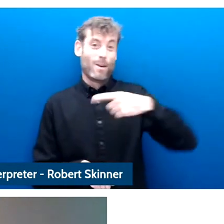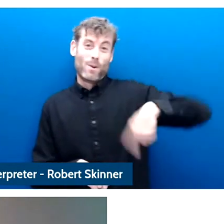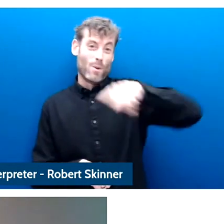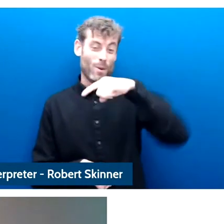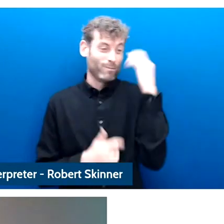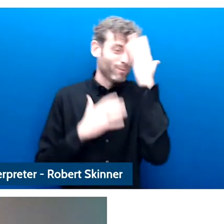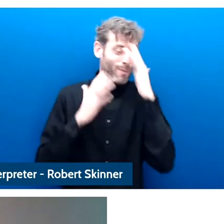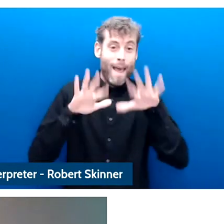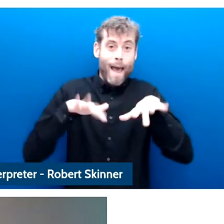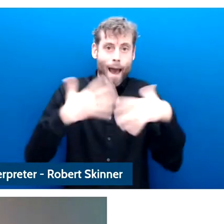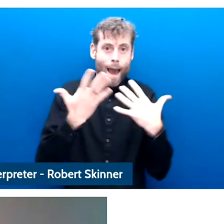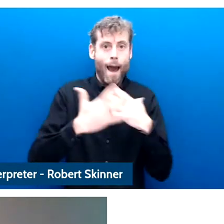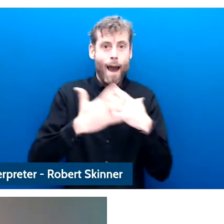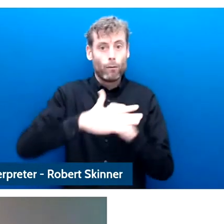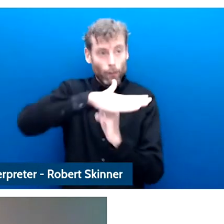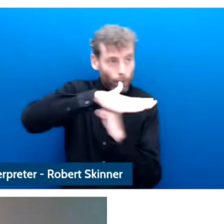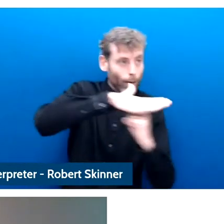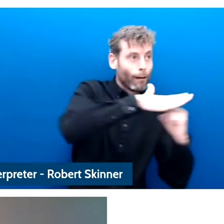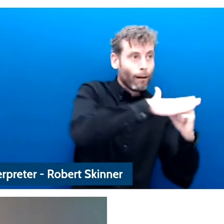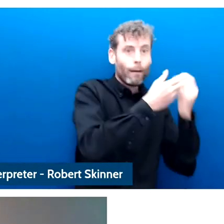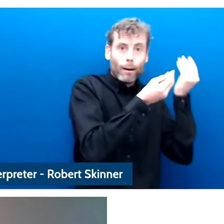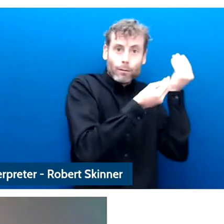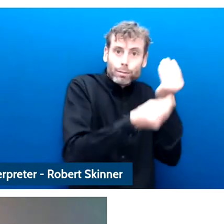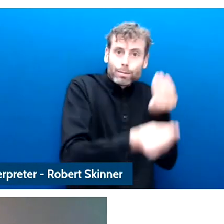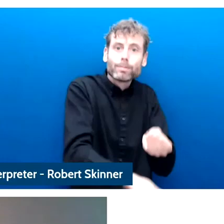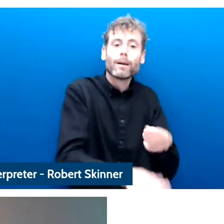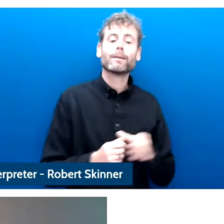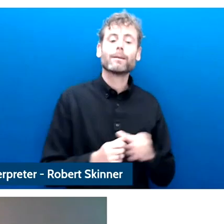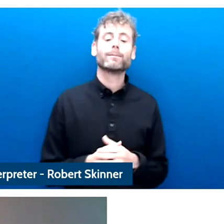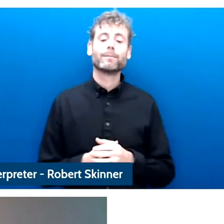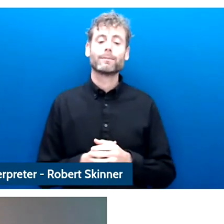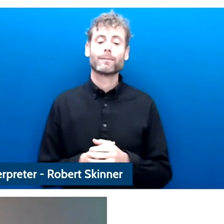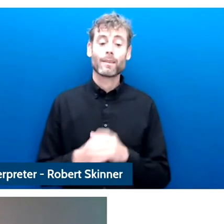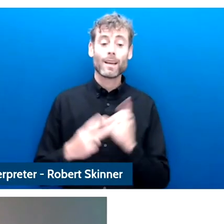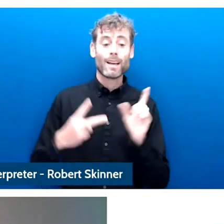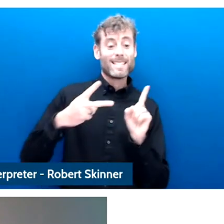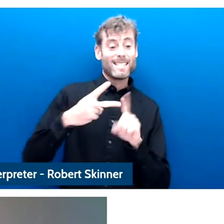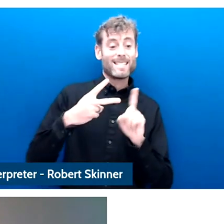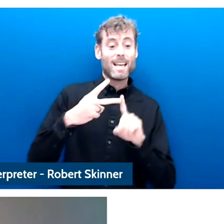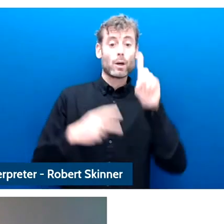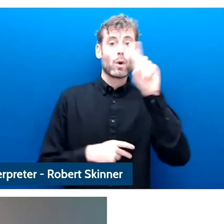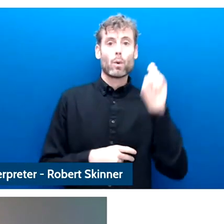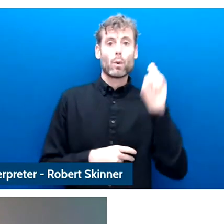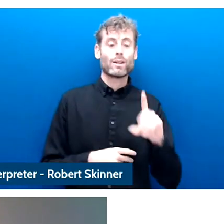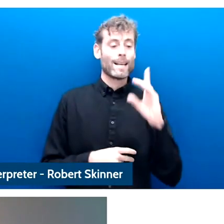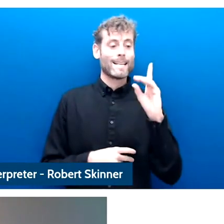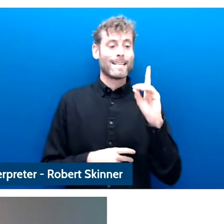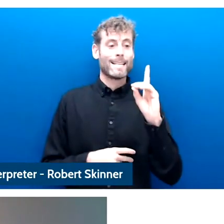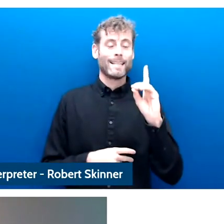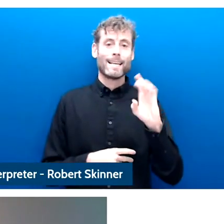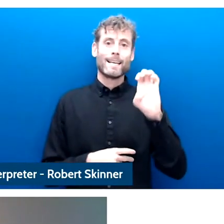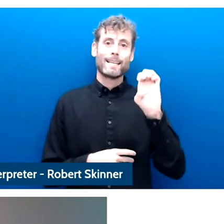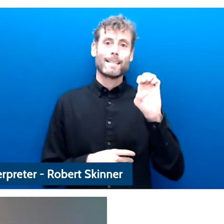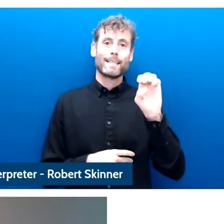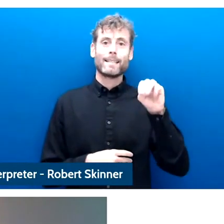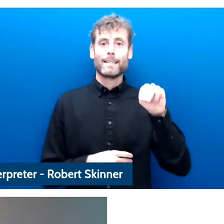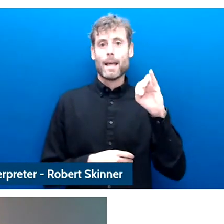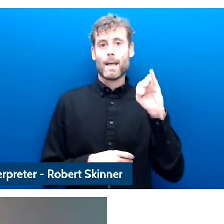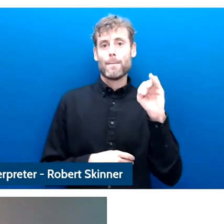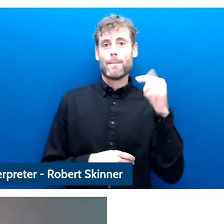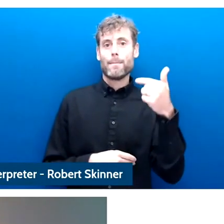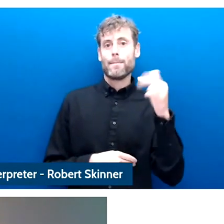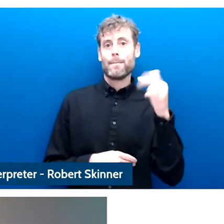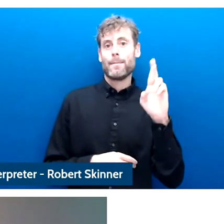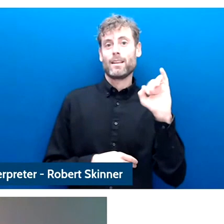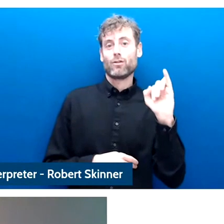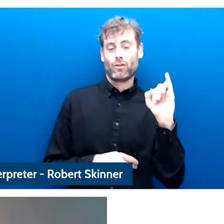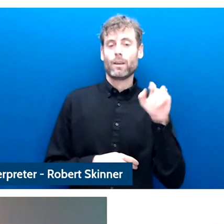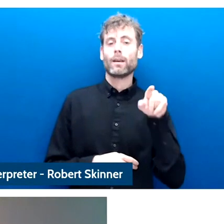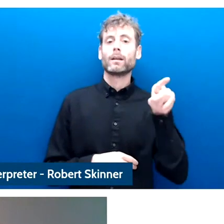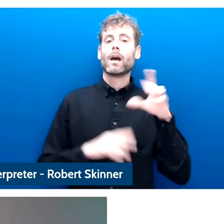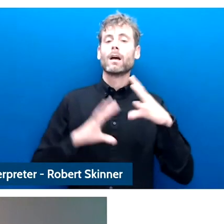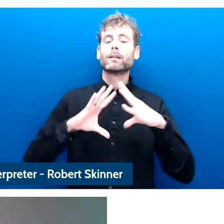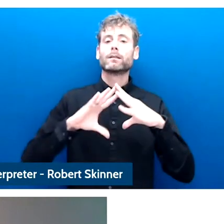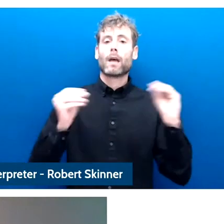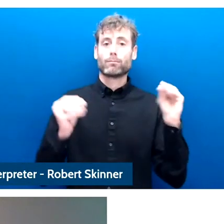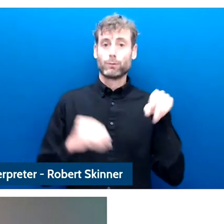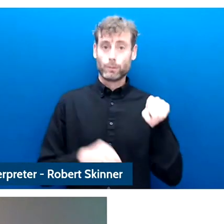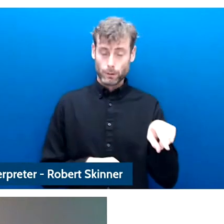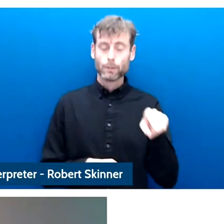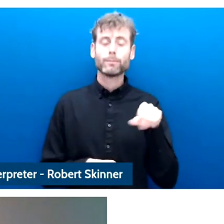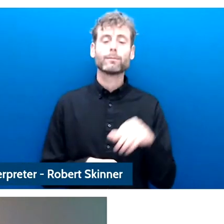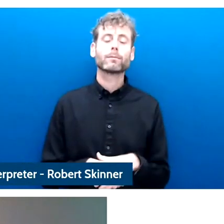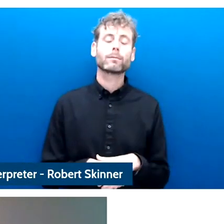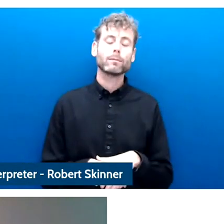the second one is from ure panelist from Cypress if policy is about having pool